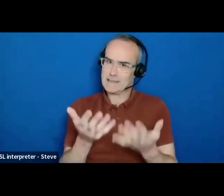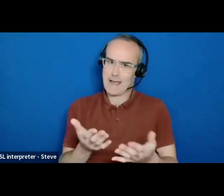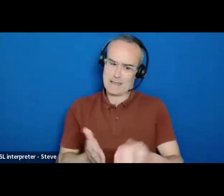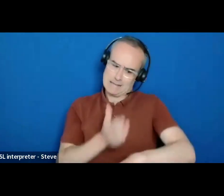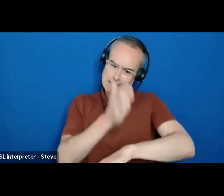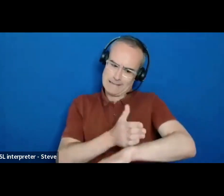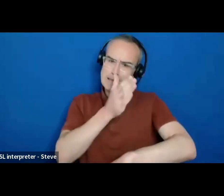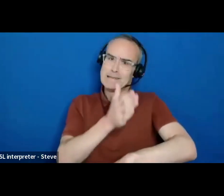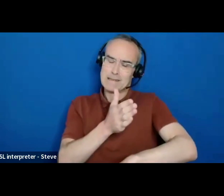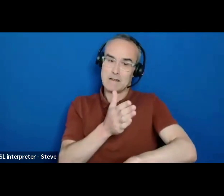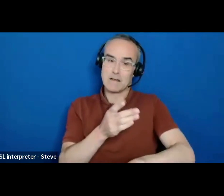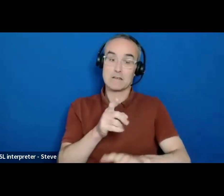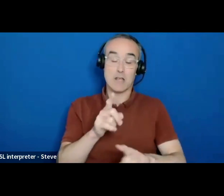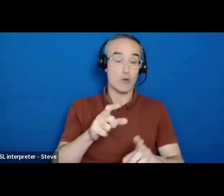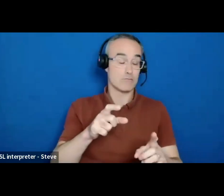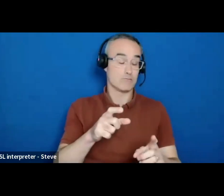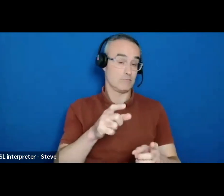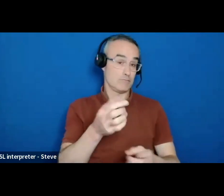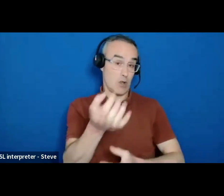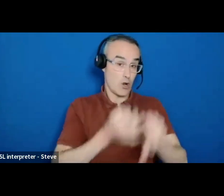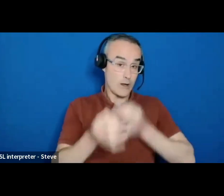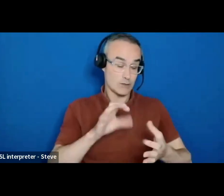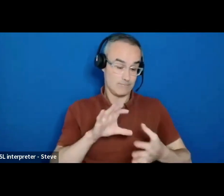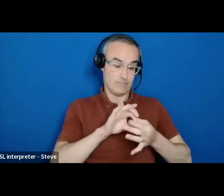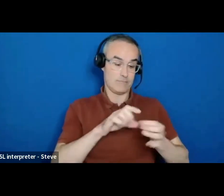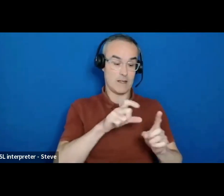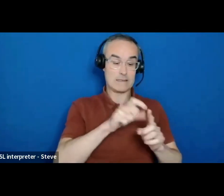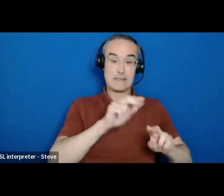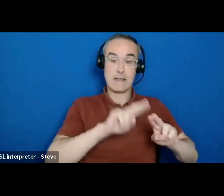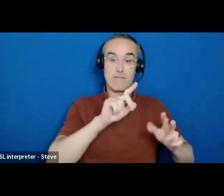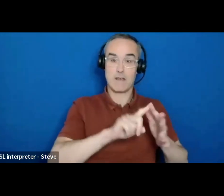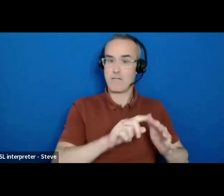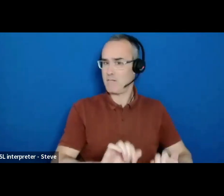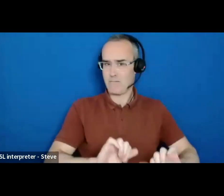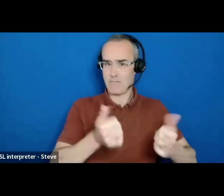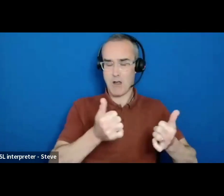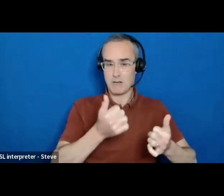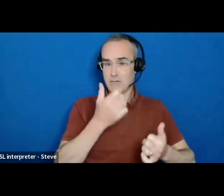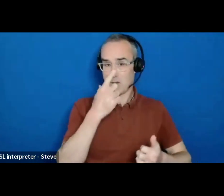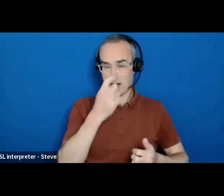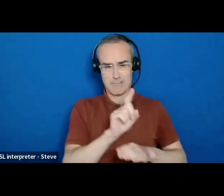so if there's any DfE questions, I'd be happy to pick them up in the, in the chat further into the call. And I will now hand you